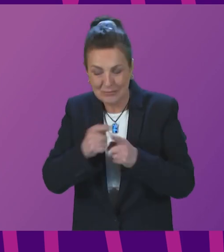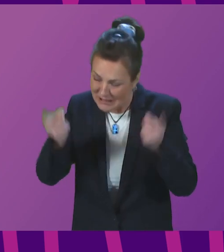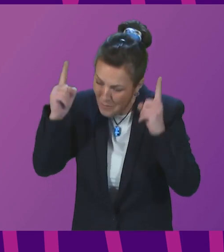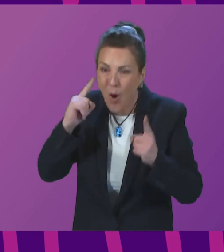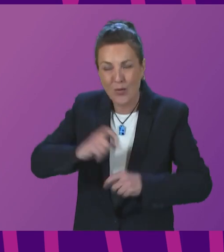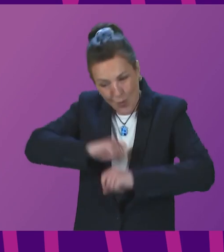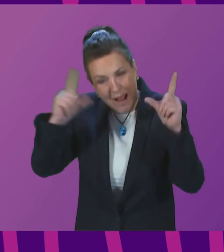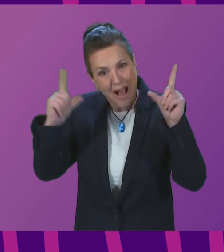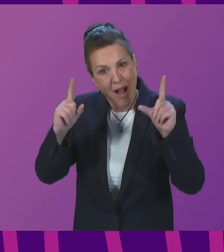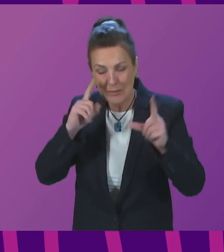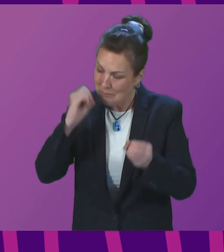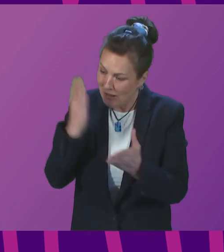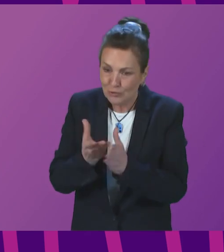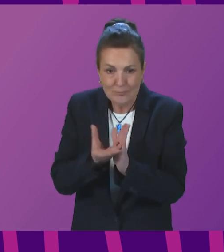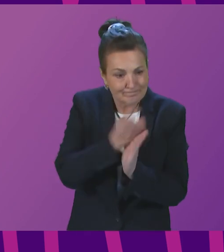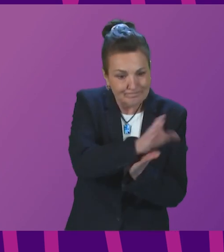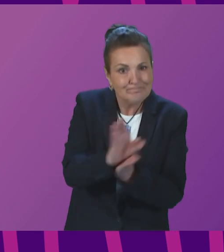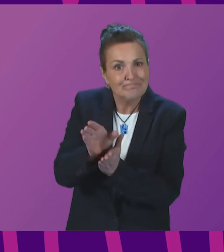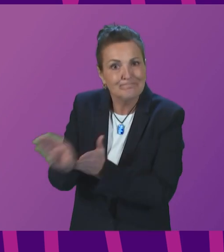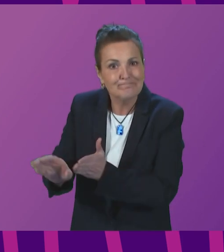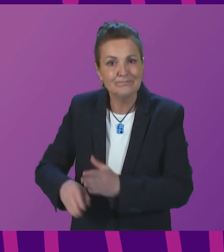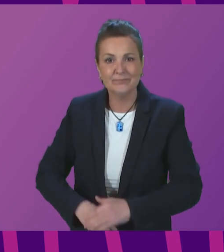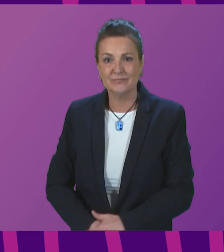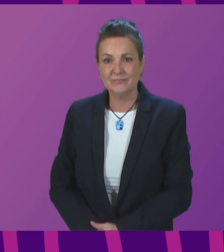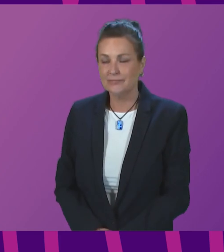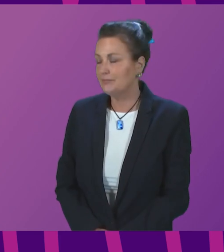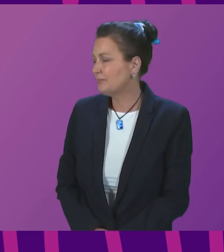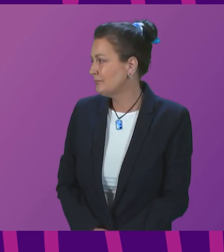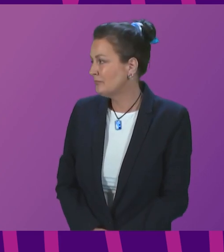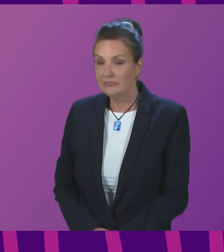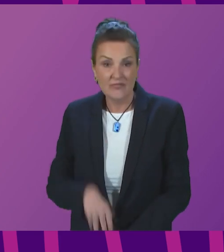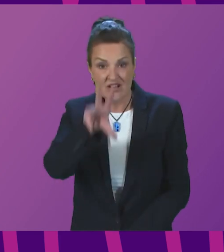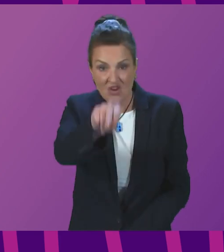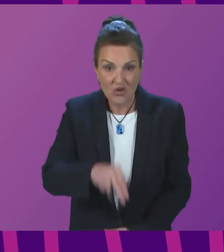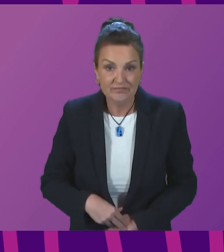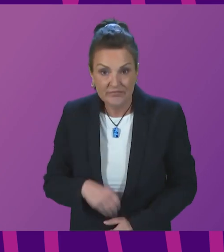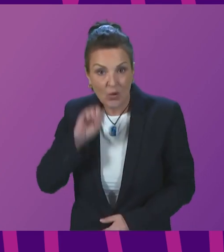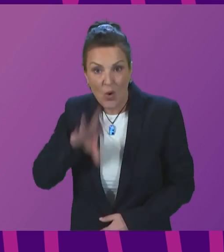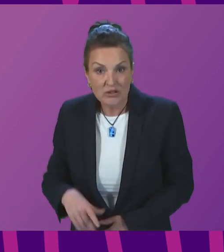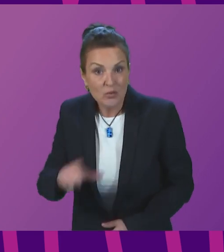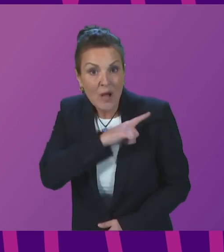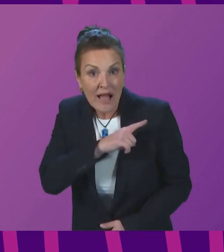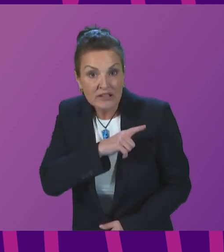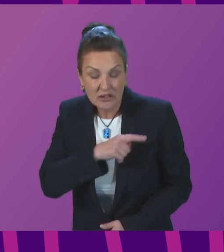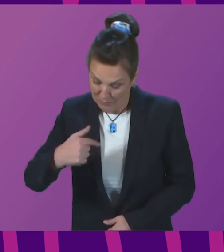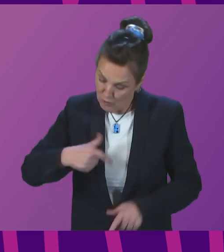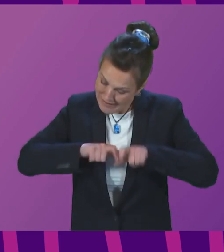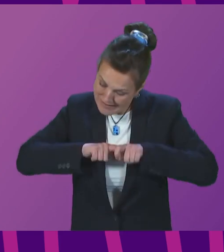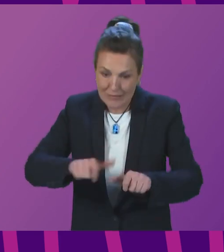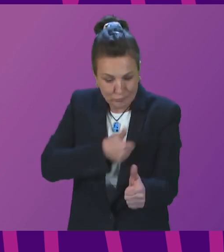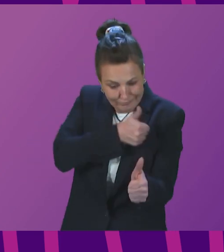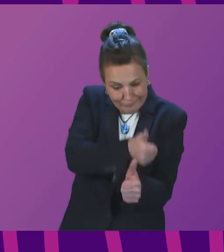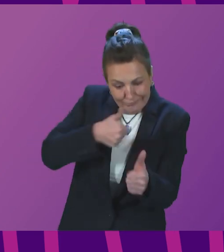No, we will continue to support the development of services that are appropriate to those